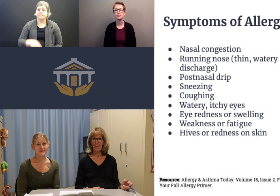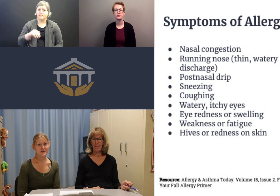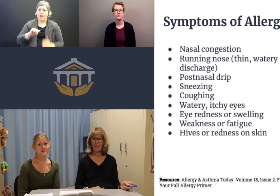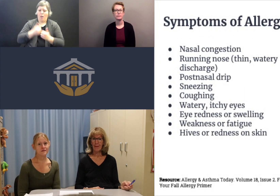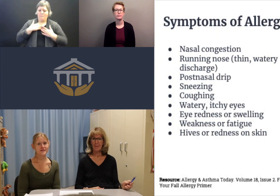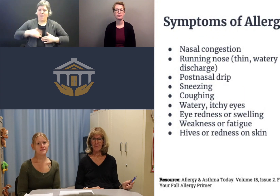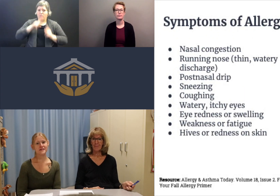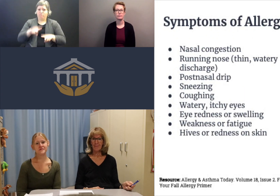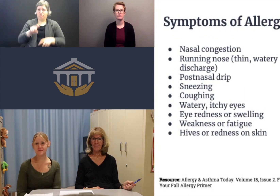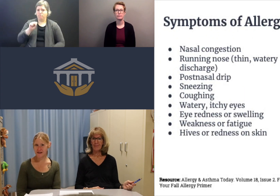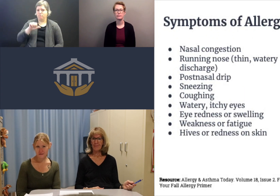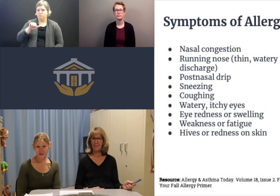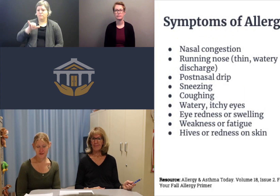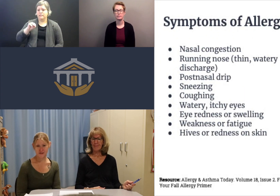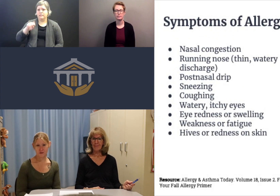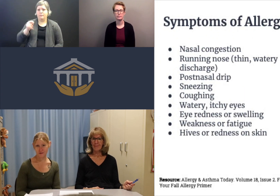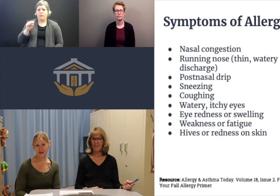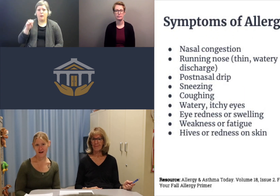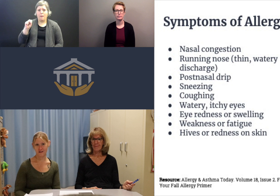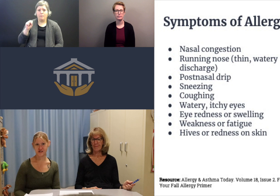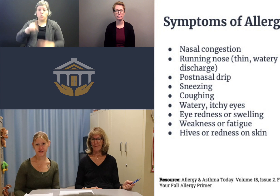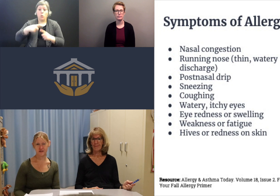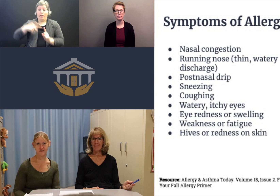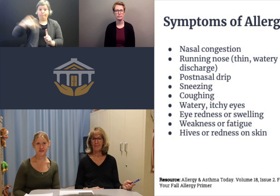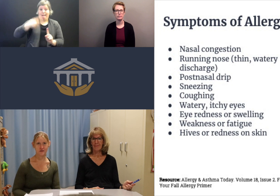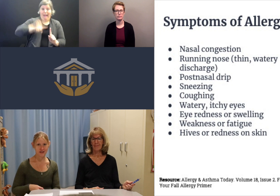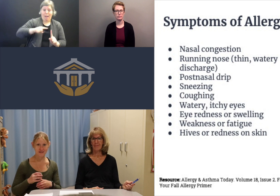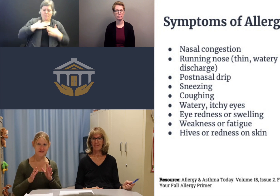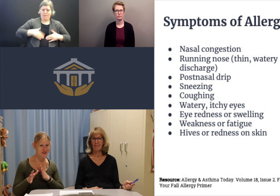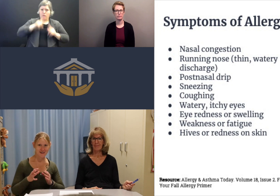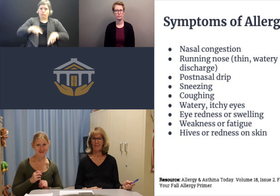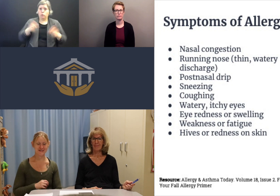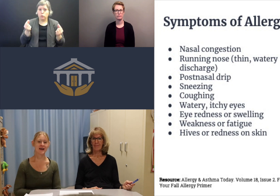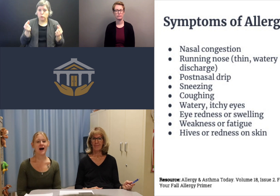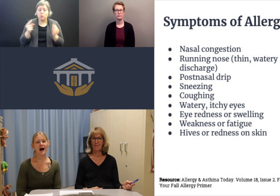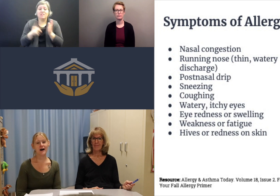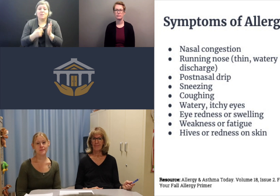So, some symptoms that you'll notice when you have allergies, you know those annoying triggers you